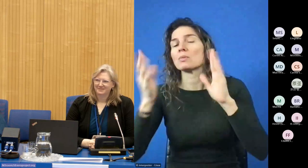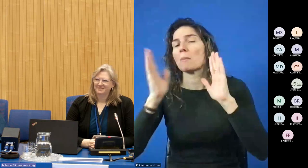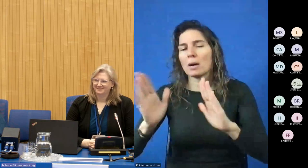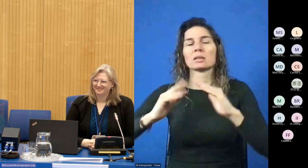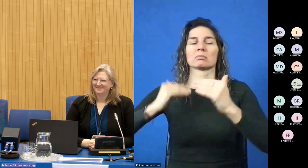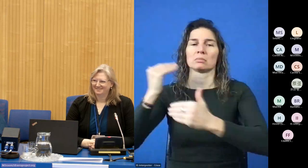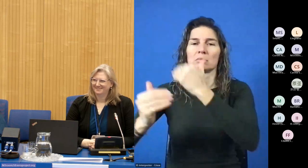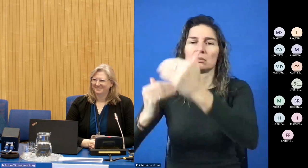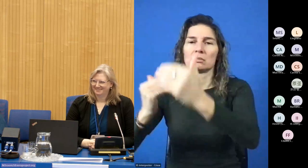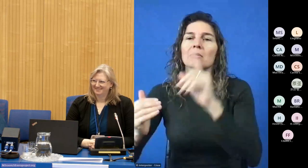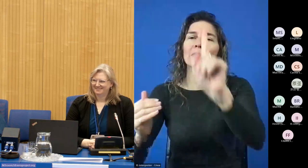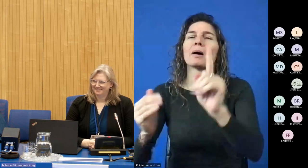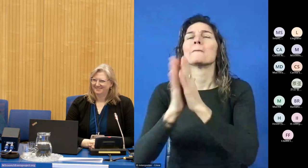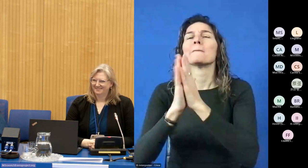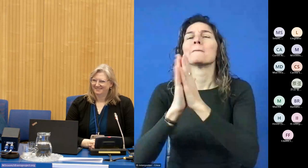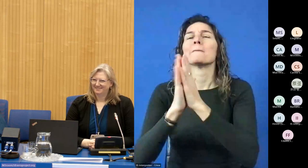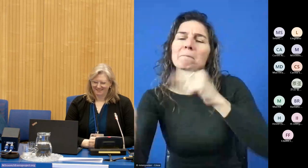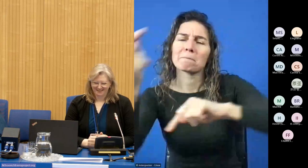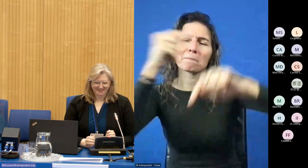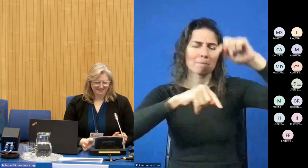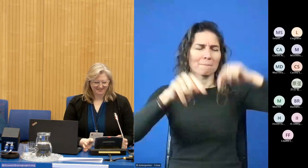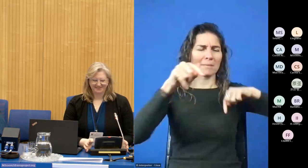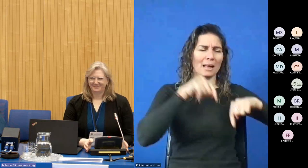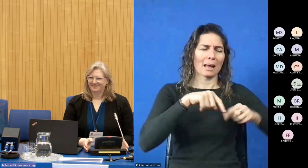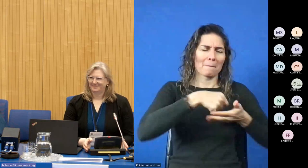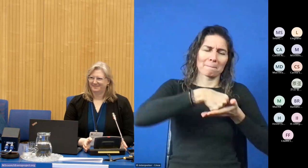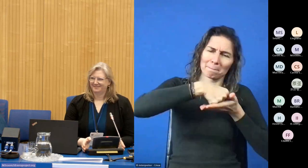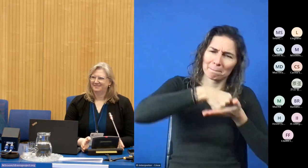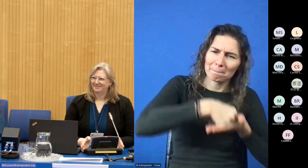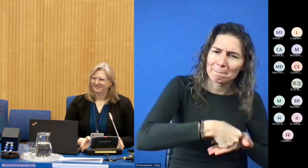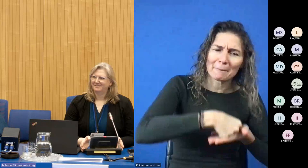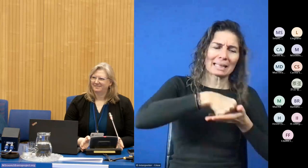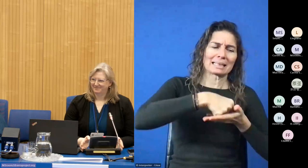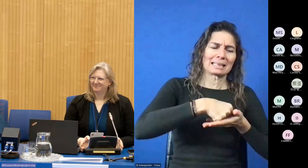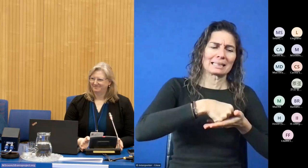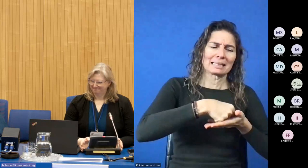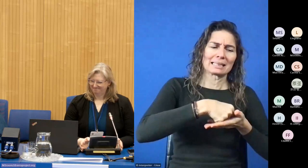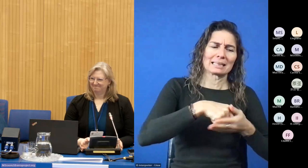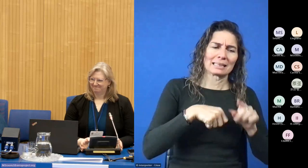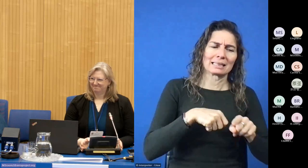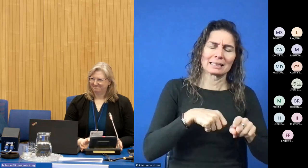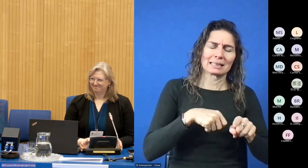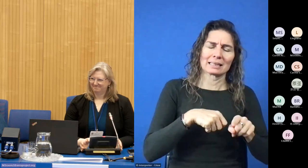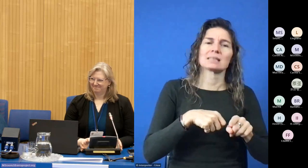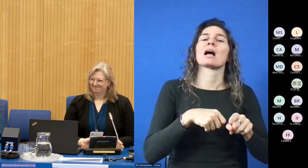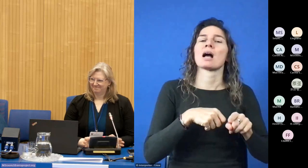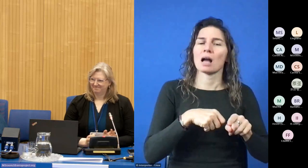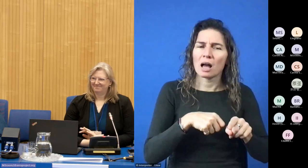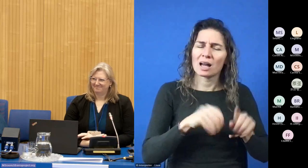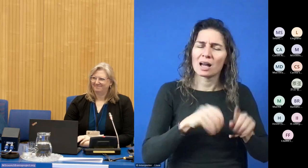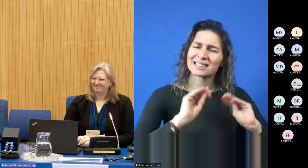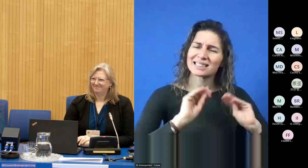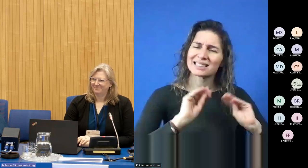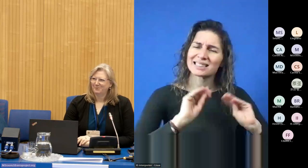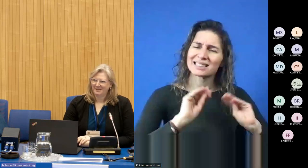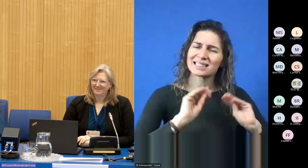let us go back to try to create centres for basic ICT skills training. Thank you.